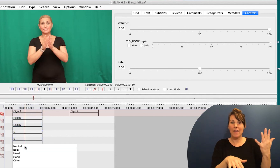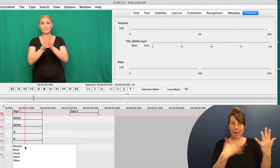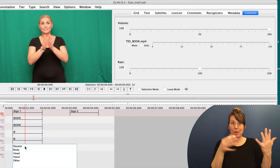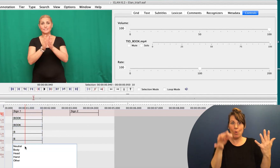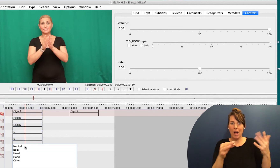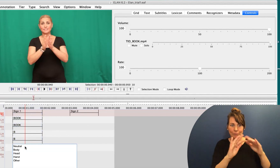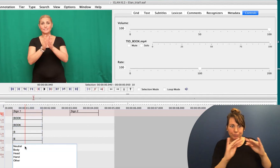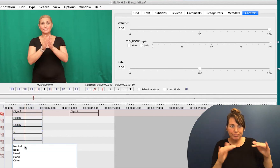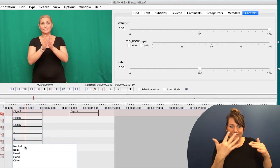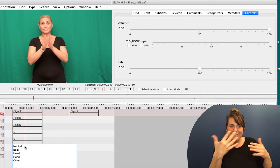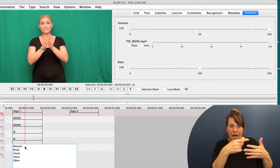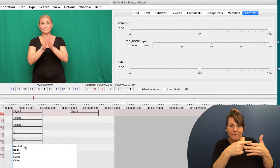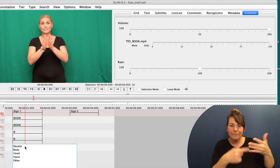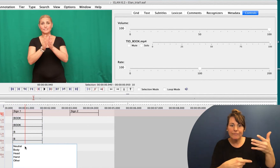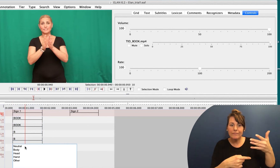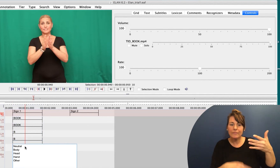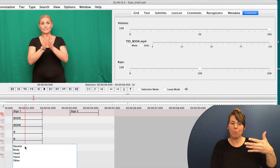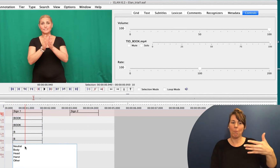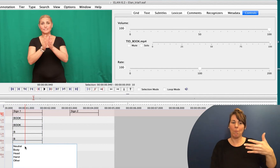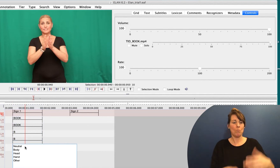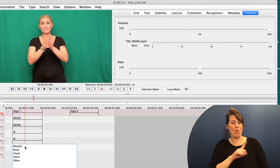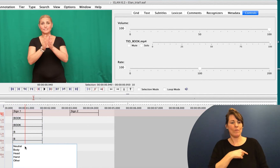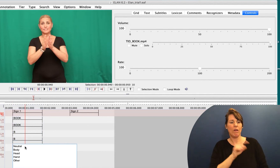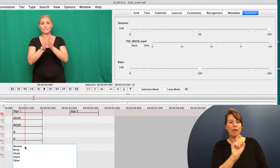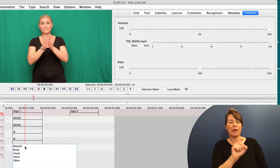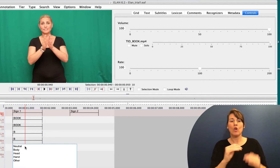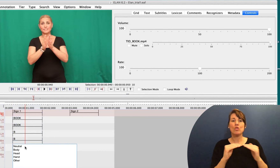as you see here for the location left hand.